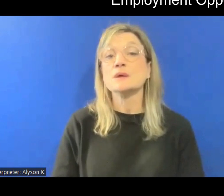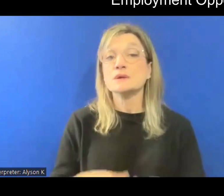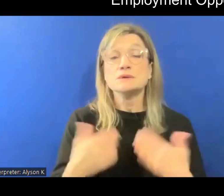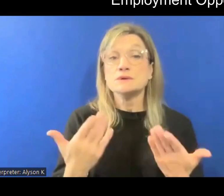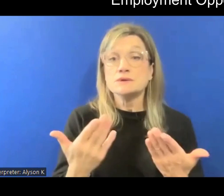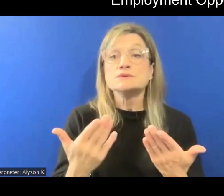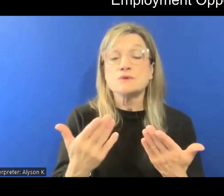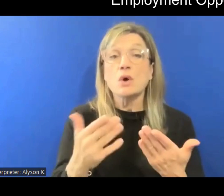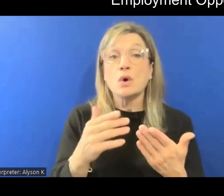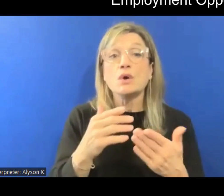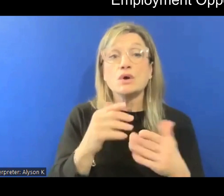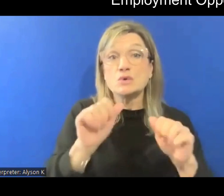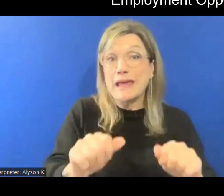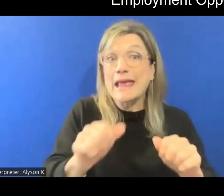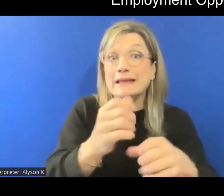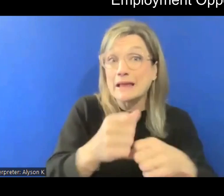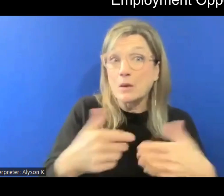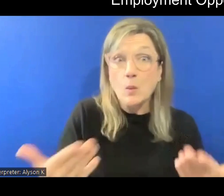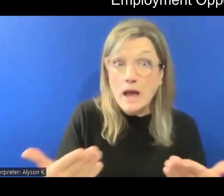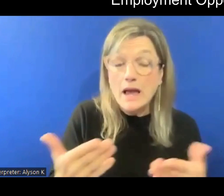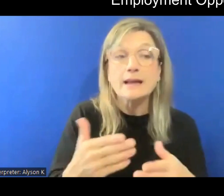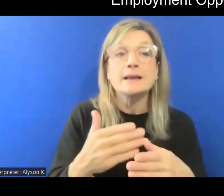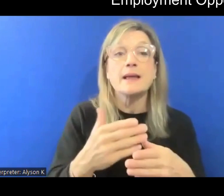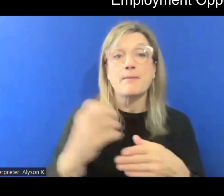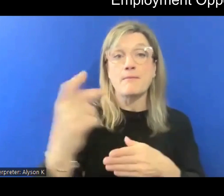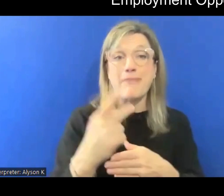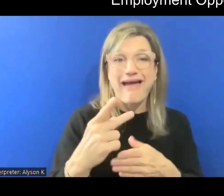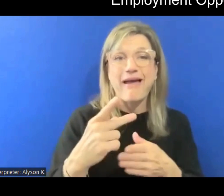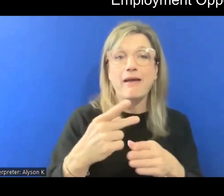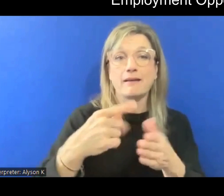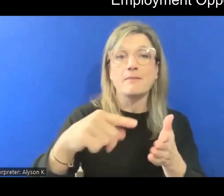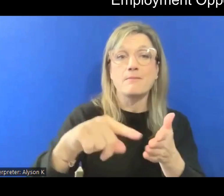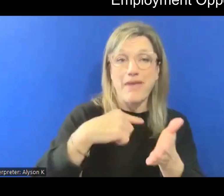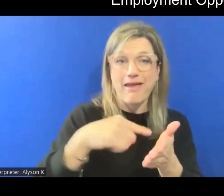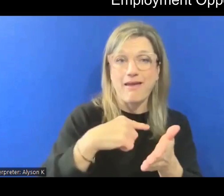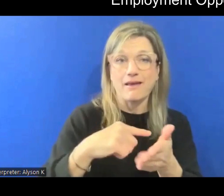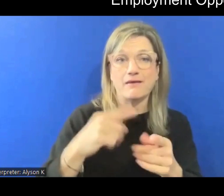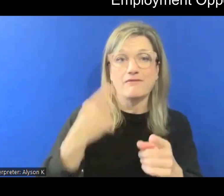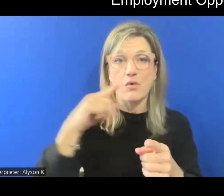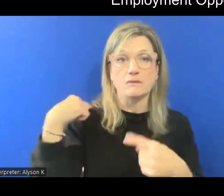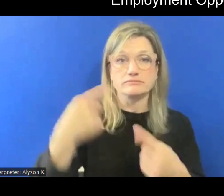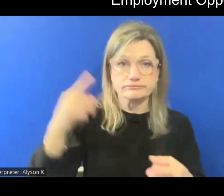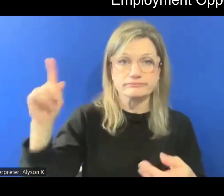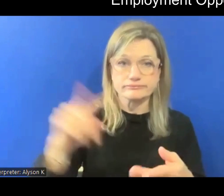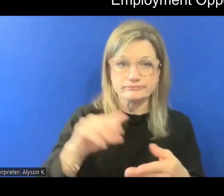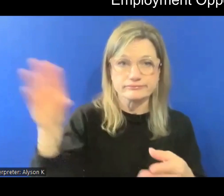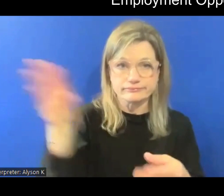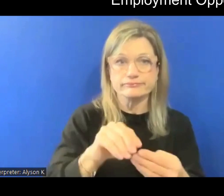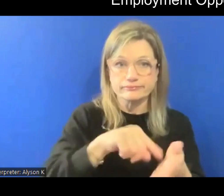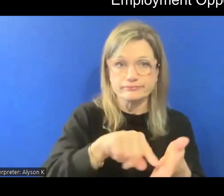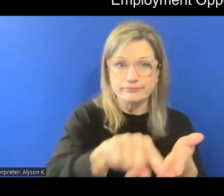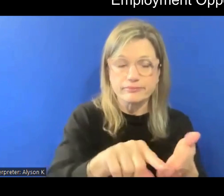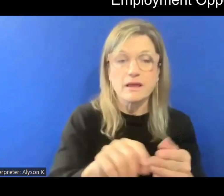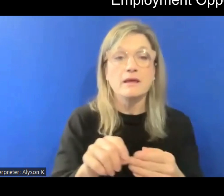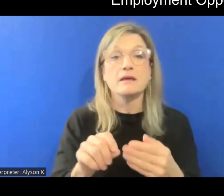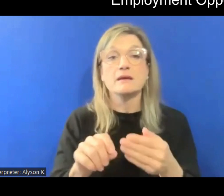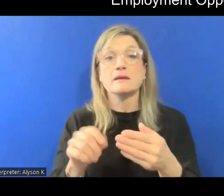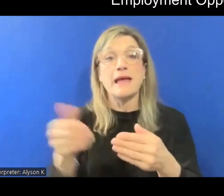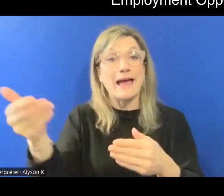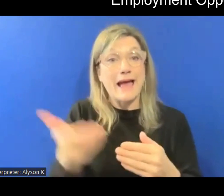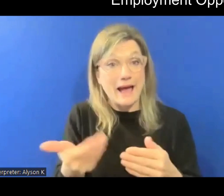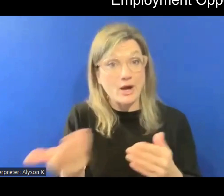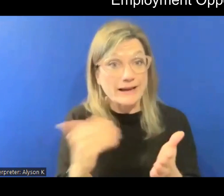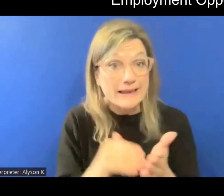pay. Could be lost benefits. It could be being hired or being promoted. The idea is to put you